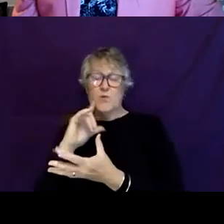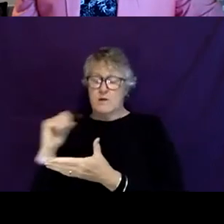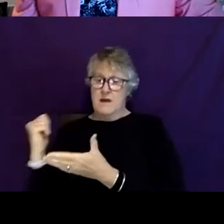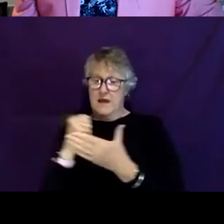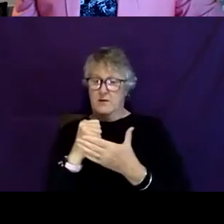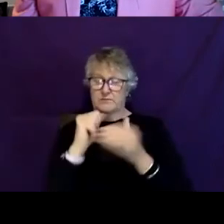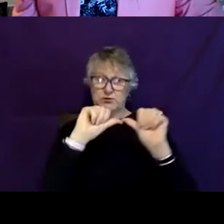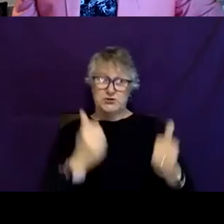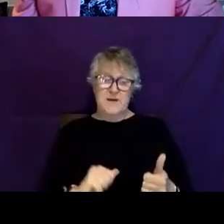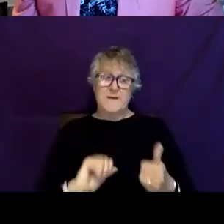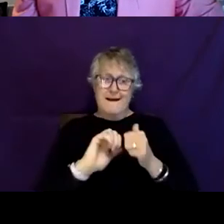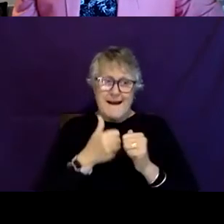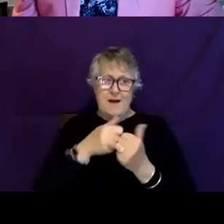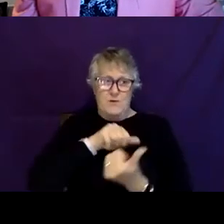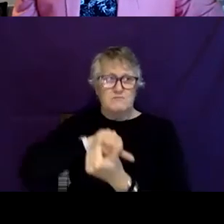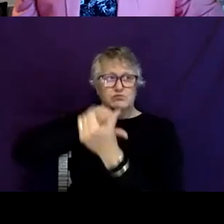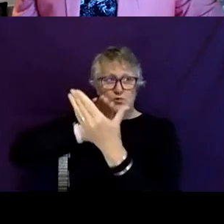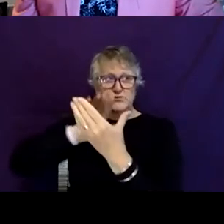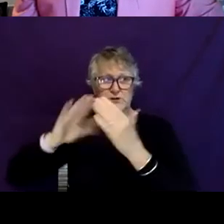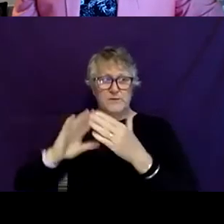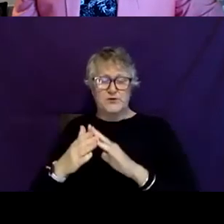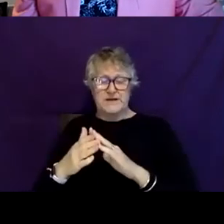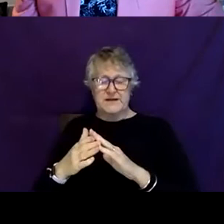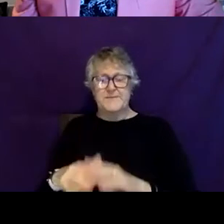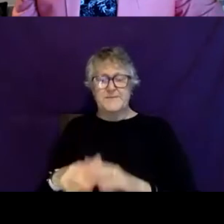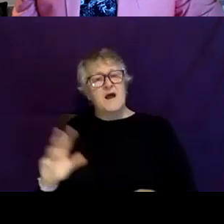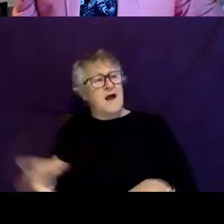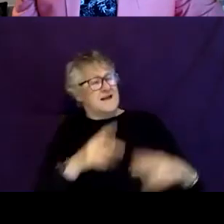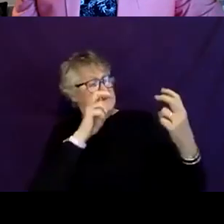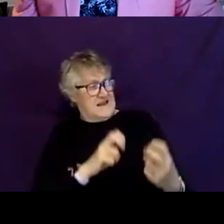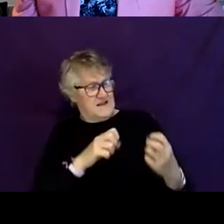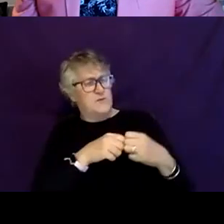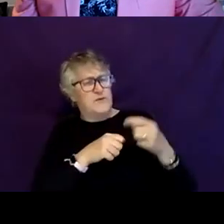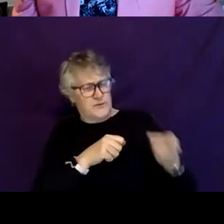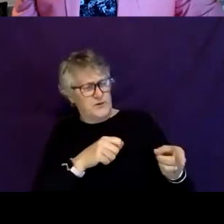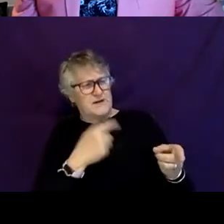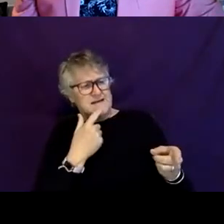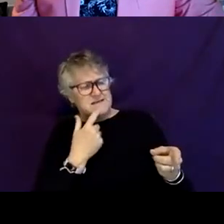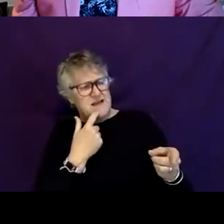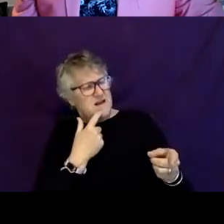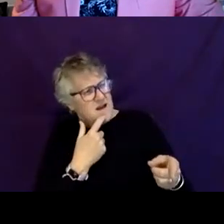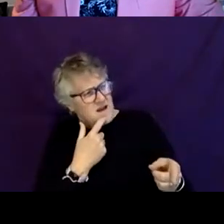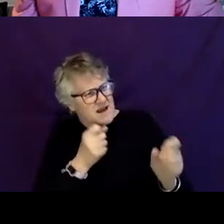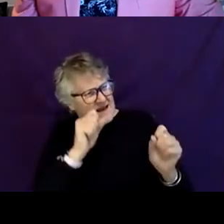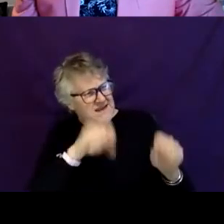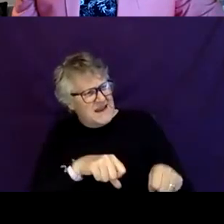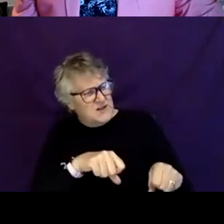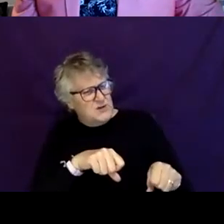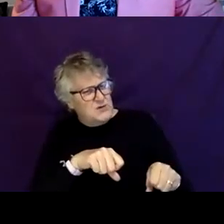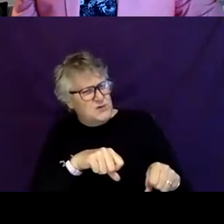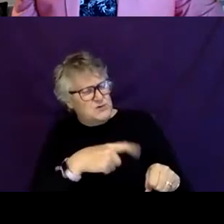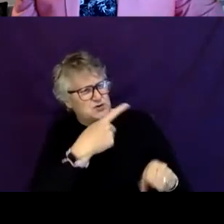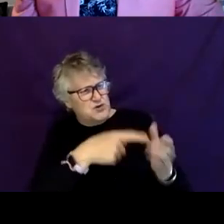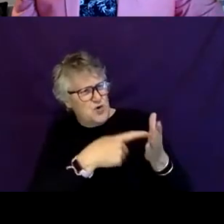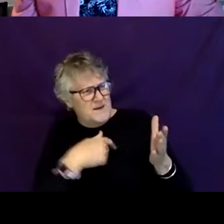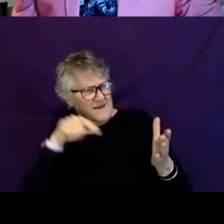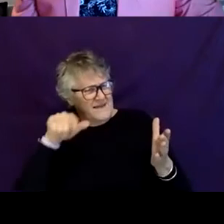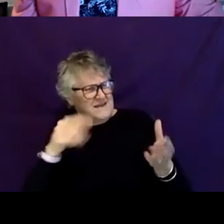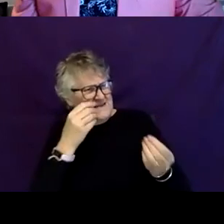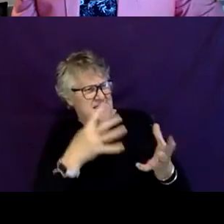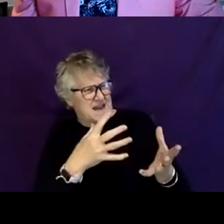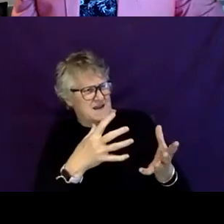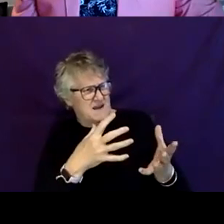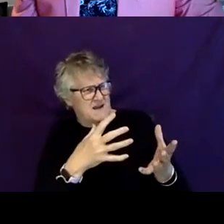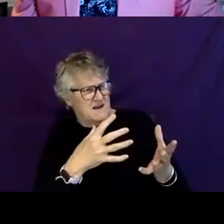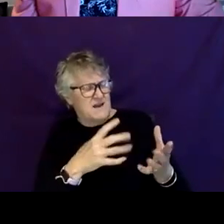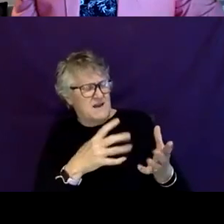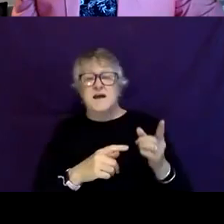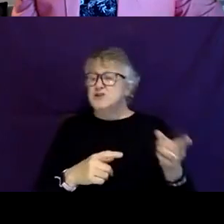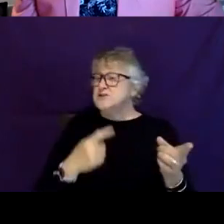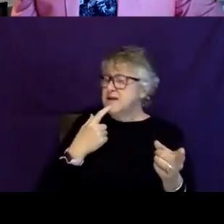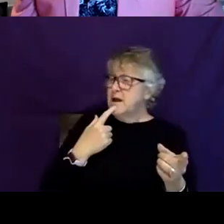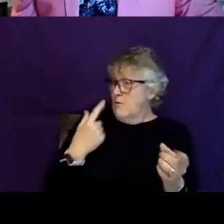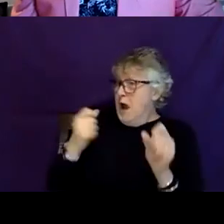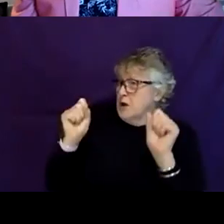I sat down with her and I said, Hey, can you show me the birth outcomes data on this zip code? And she says, Well, I could pull that data for you or you could tell me what story this community wants to tell.